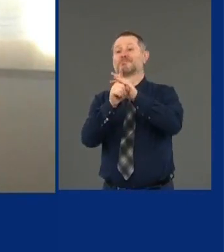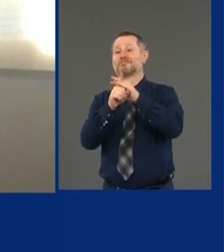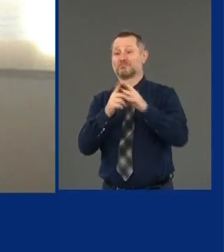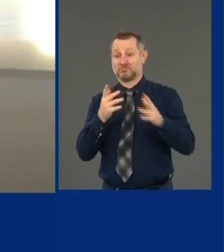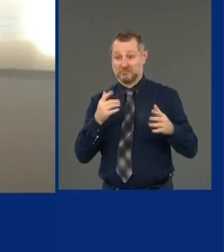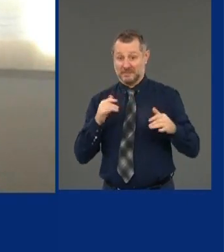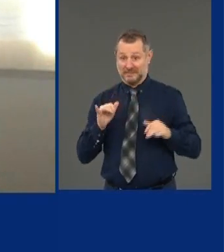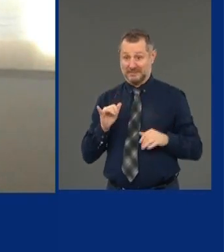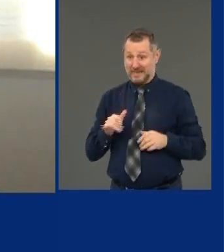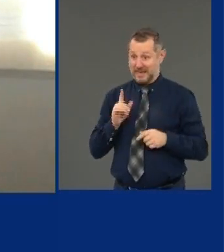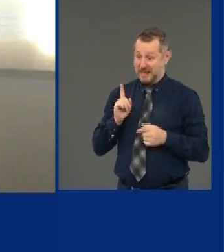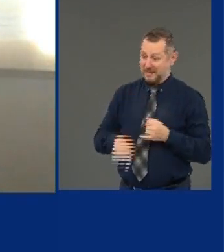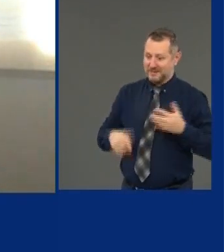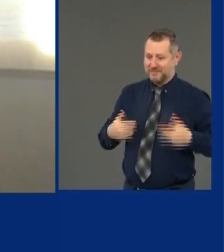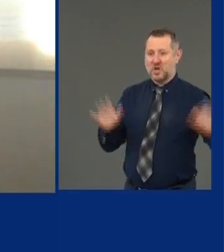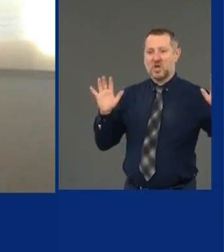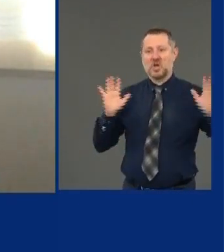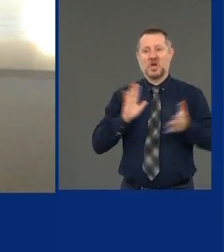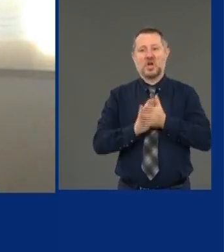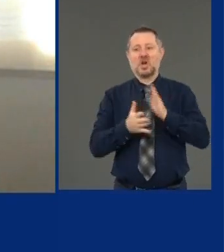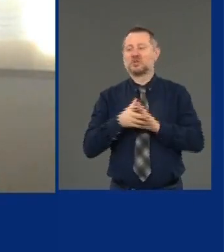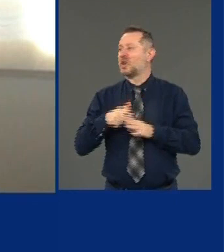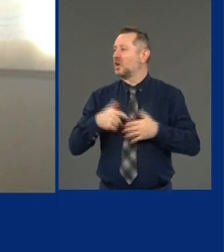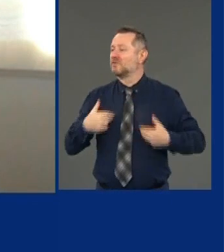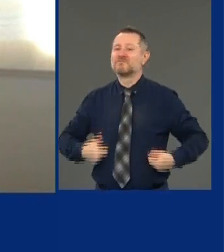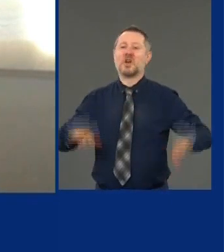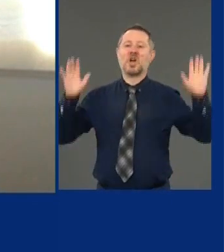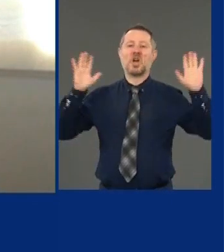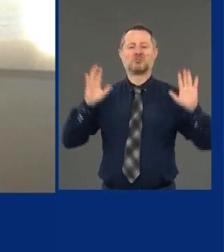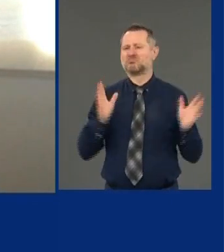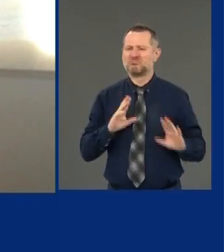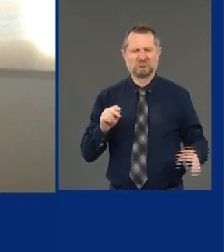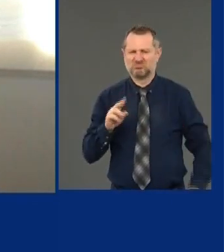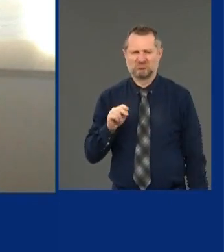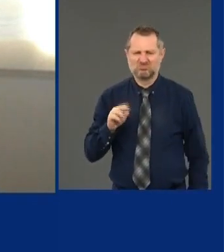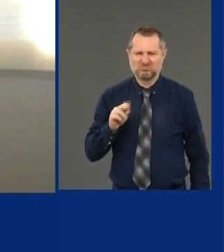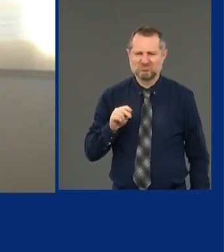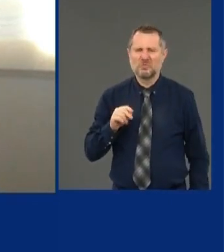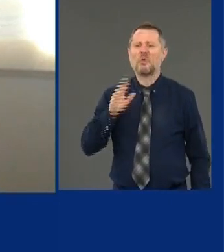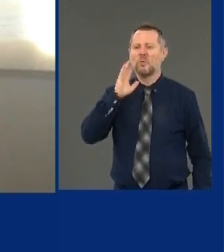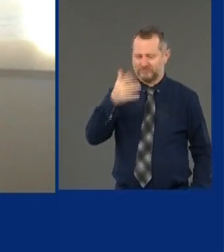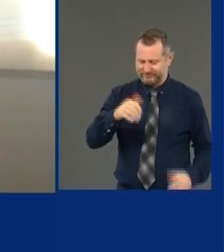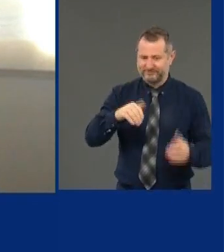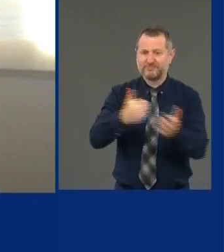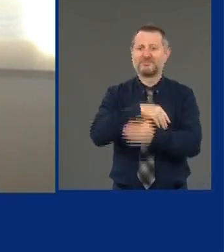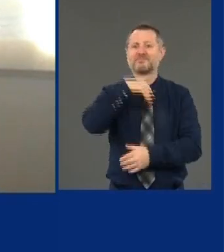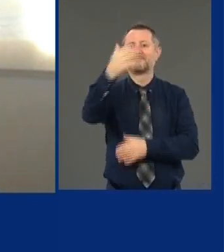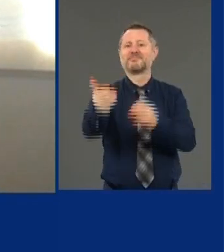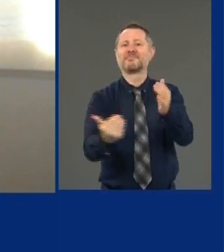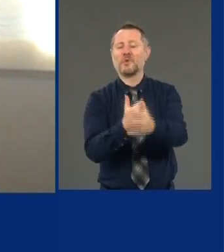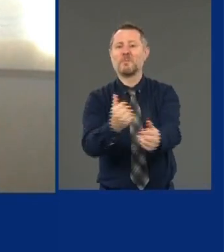ABOUT THE NEXT VIRUS. SO THE NEXT BACTERIAL INFECTION. THIS IS NOT THE LAST RODEO.